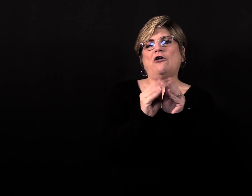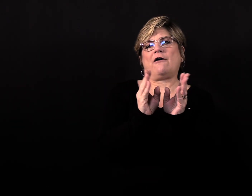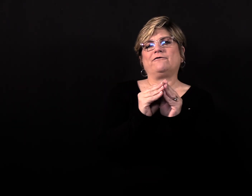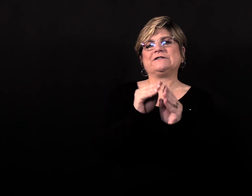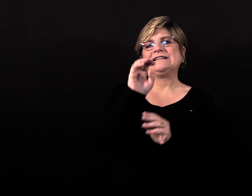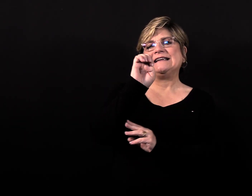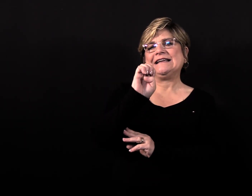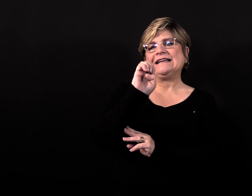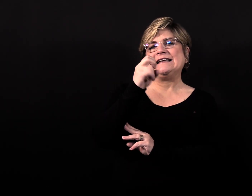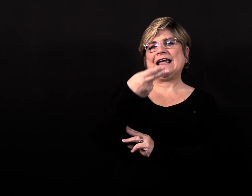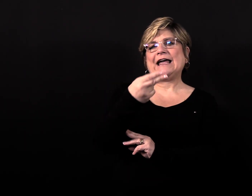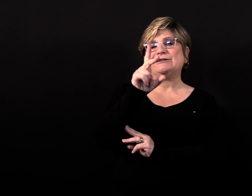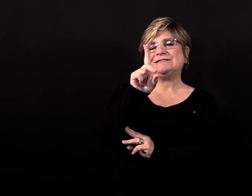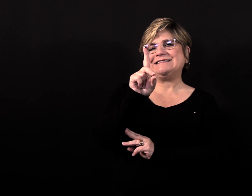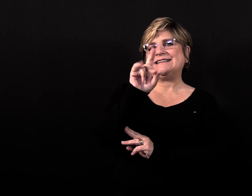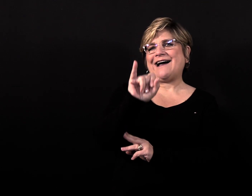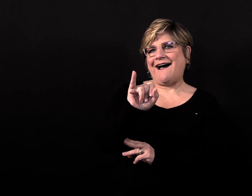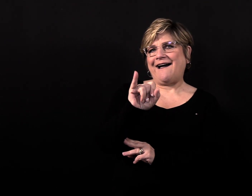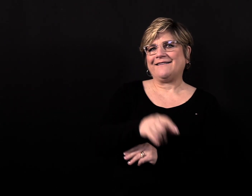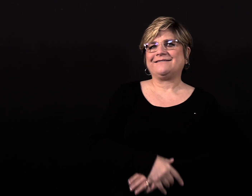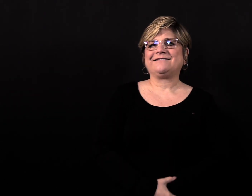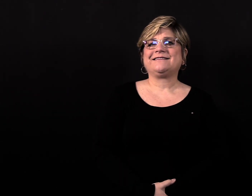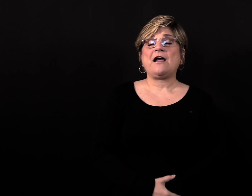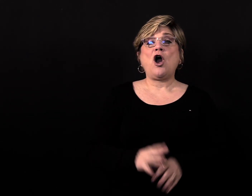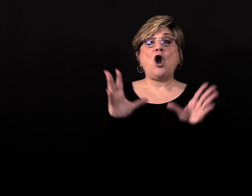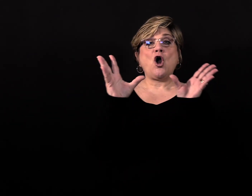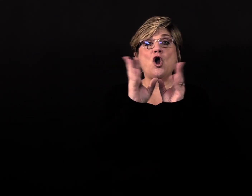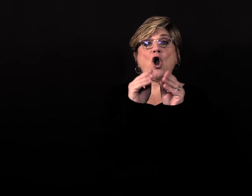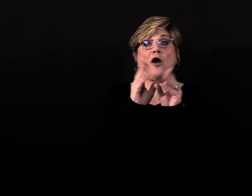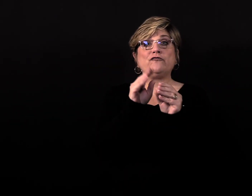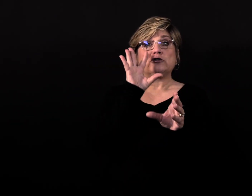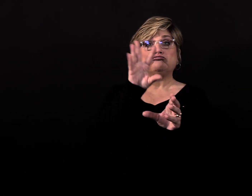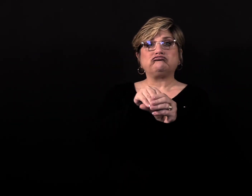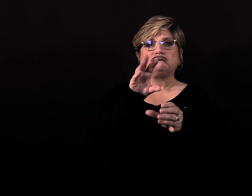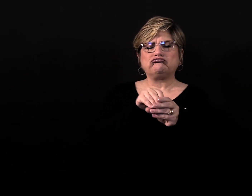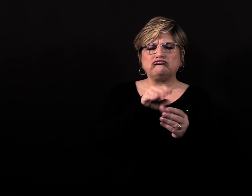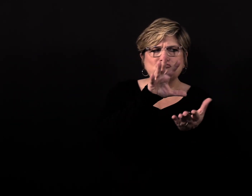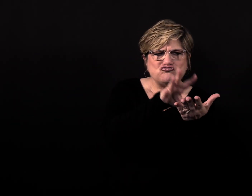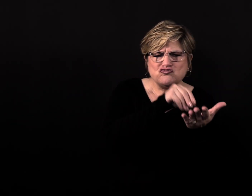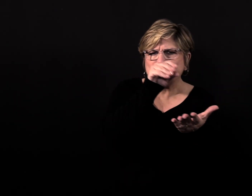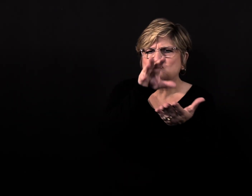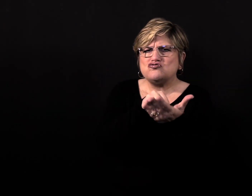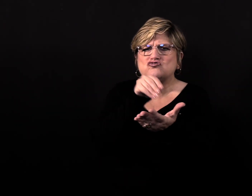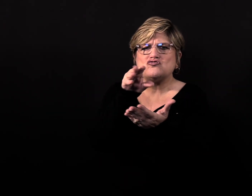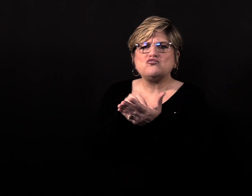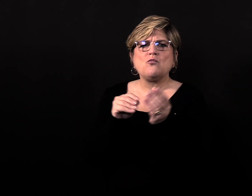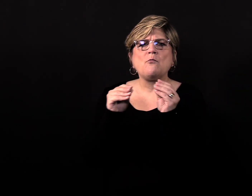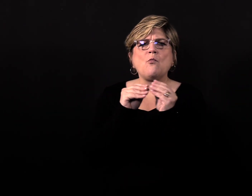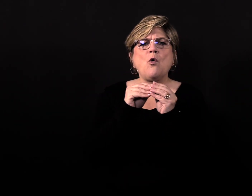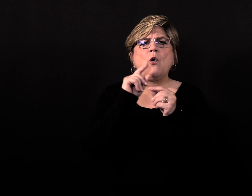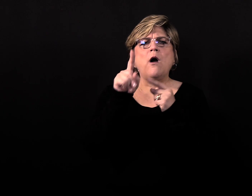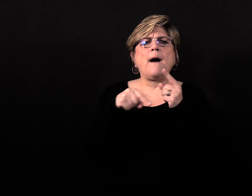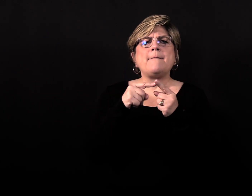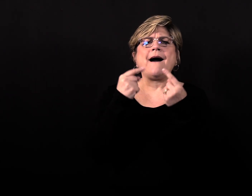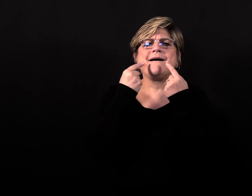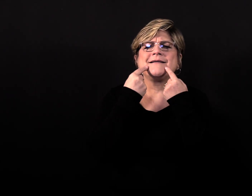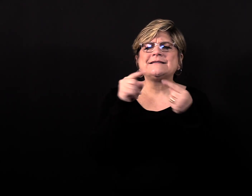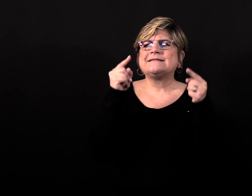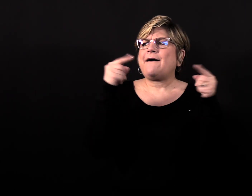Conference (EHDI). Conference participants learned more about the successful strategies for